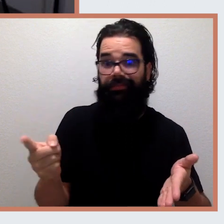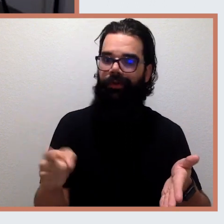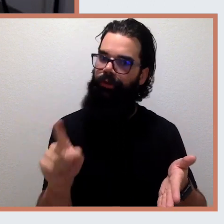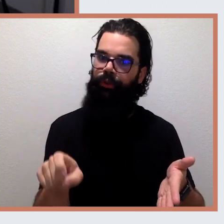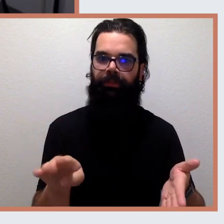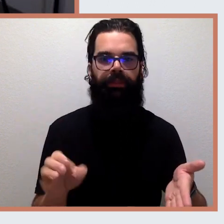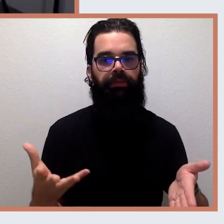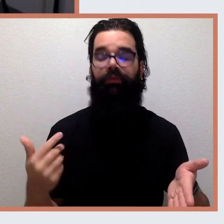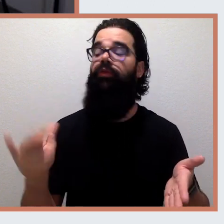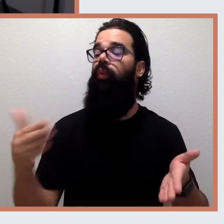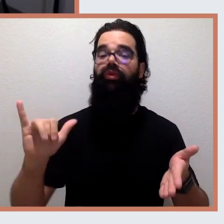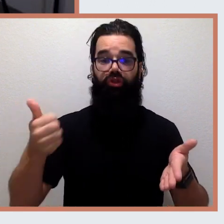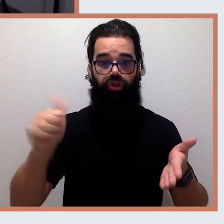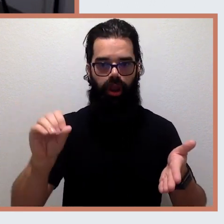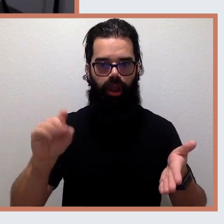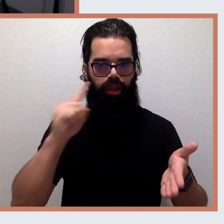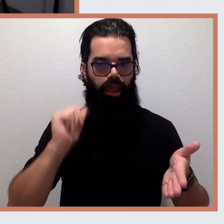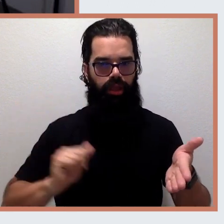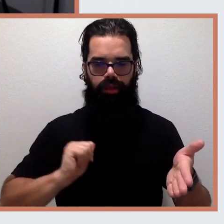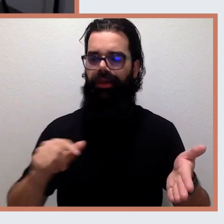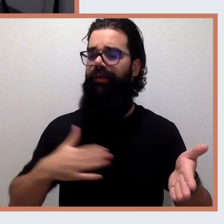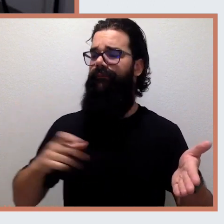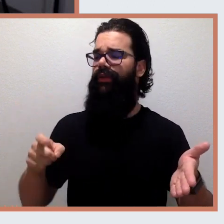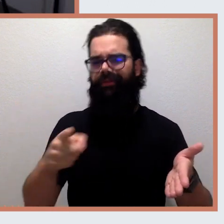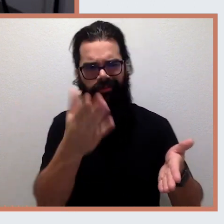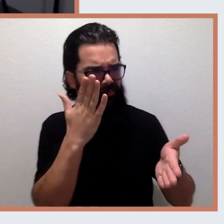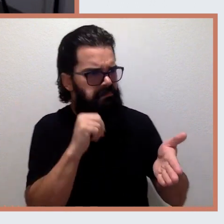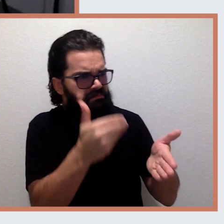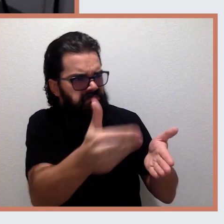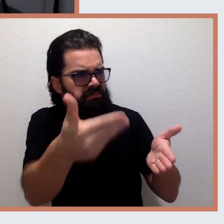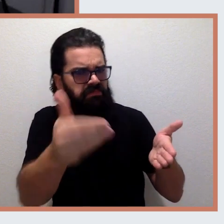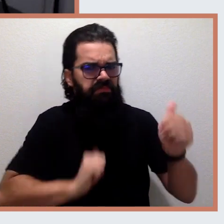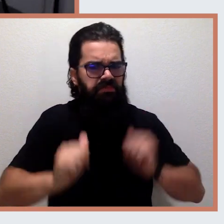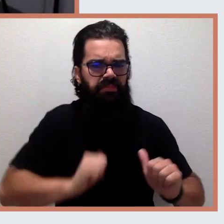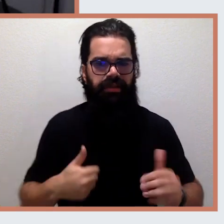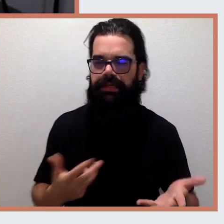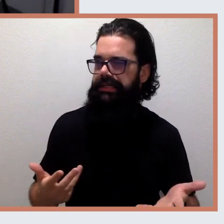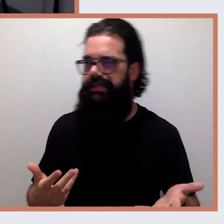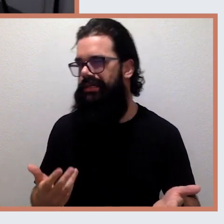And a friend of mine is like, "Hey, I'm auditioning for this thing. Like didn't you always want to be an actor?" I'm like, "I mean, who wouldn't, you know?